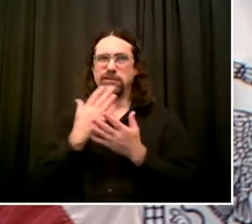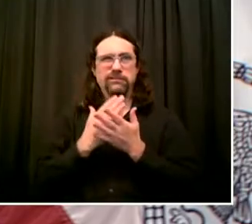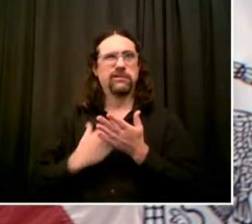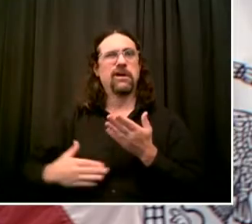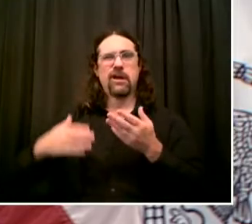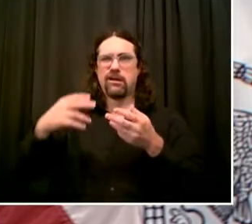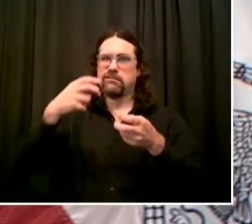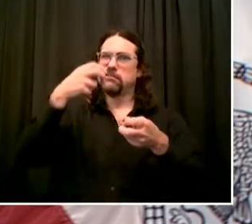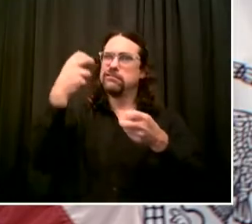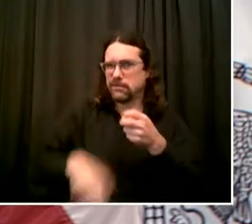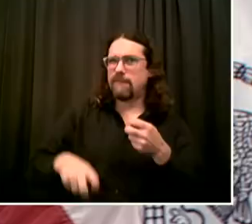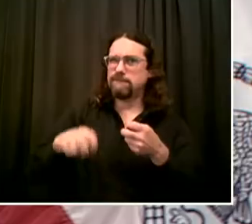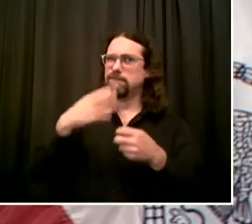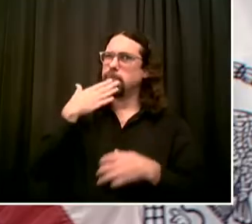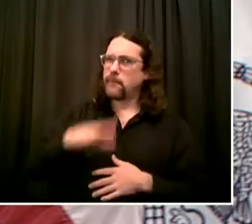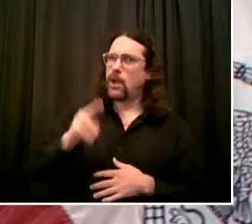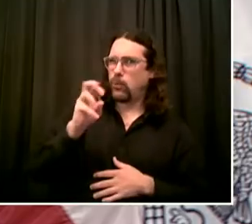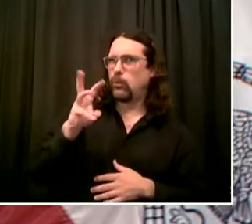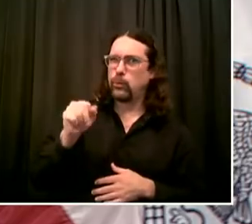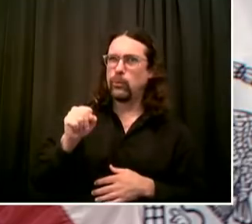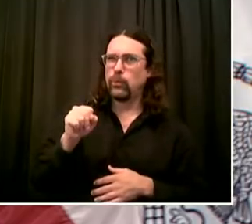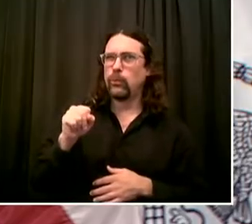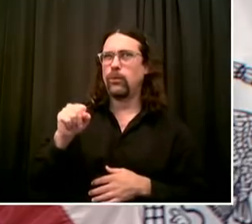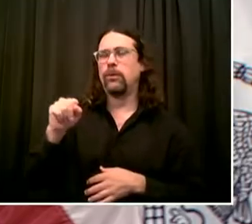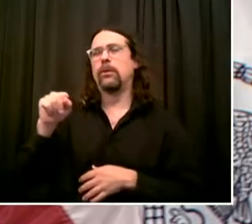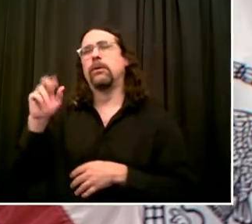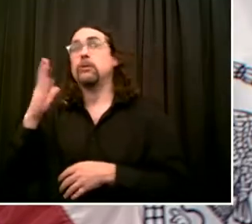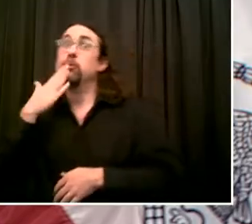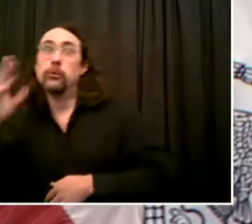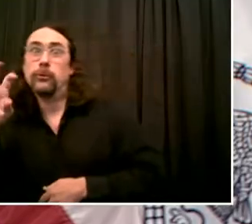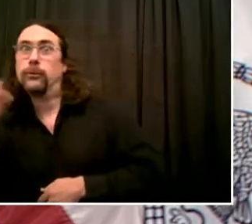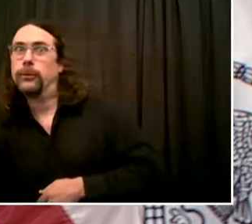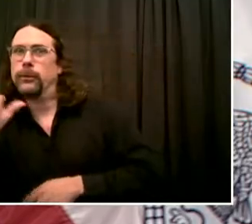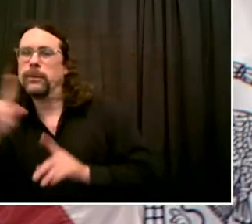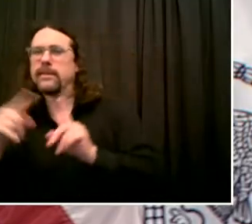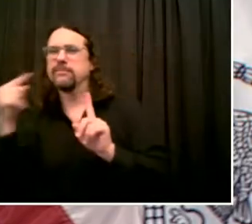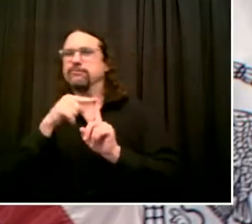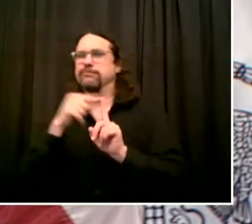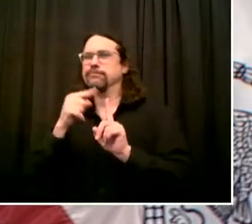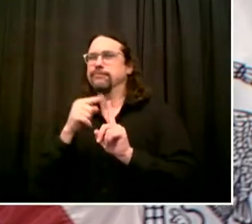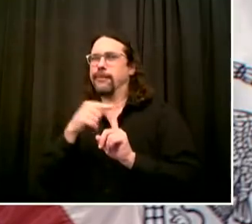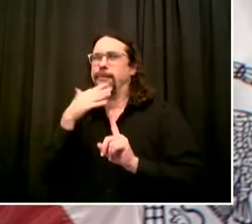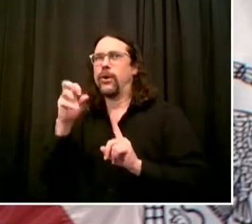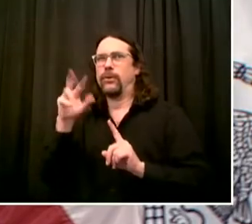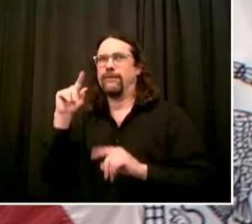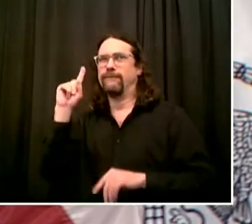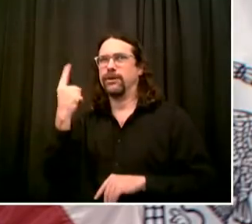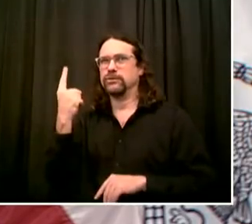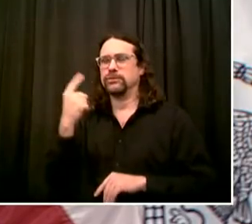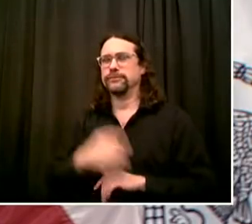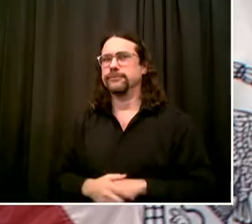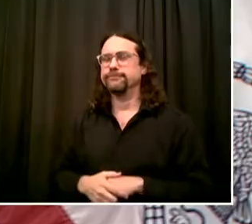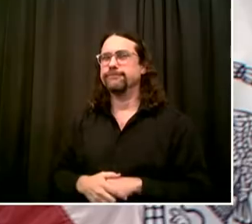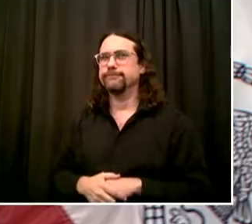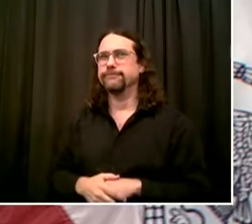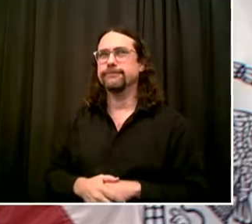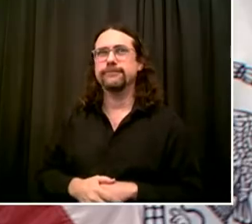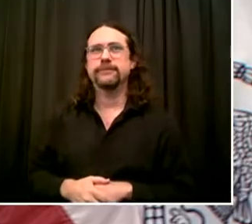TO ALWAYS START WITH THE BAD NEWS AND THE BAD